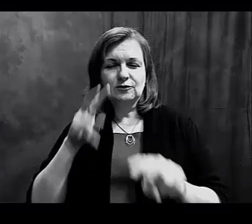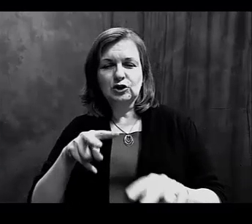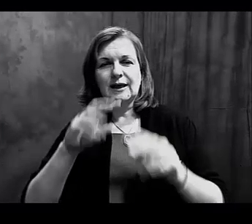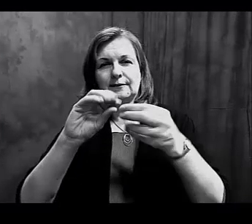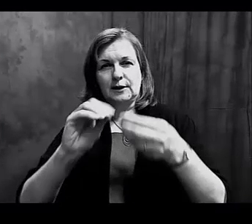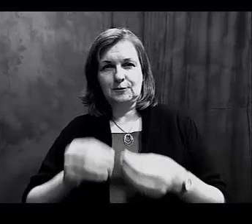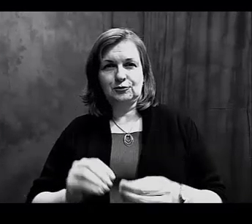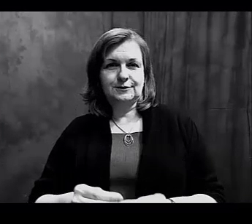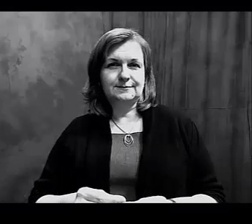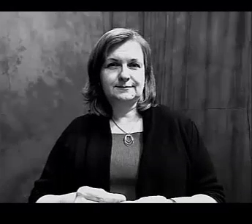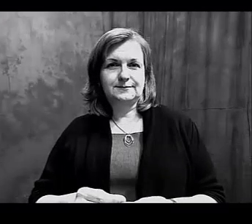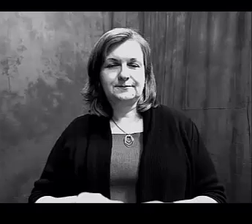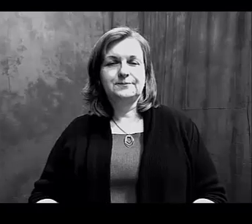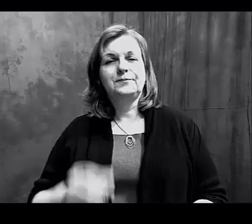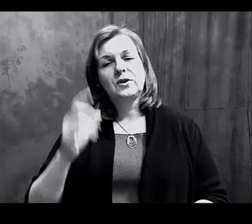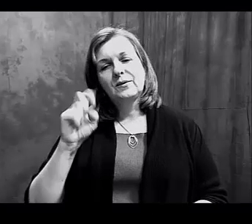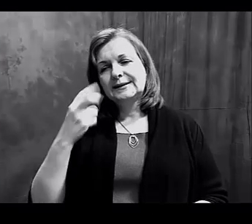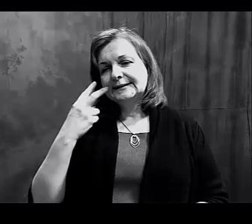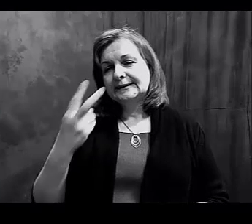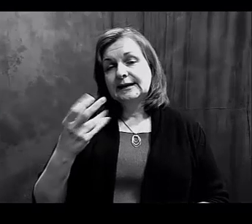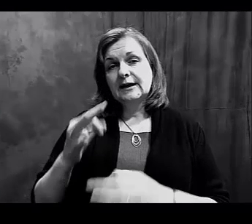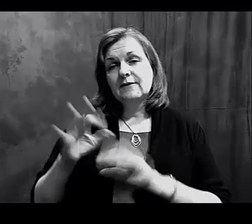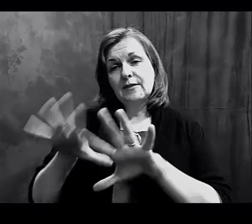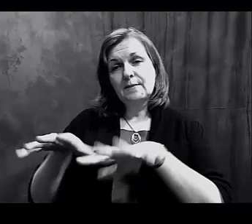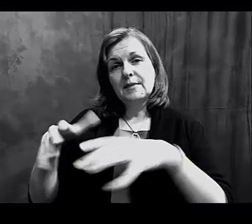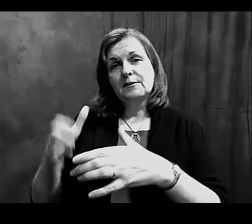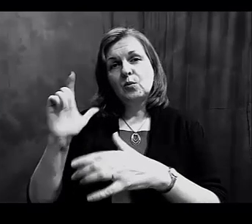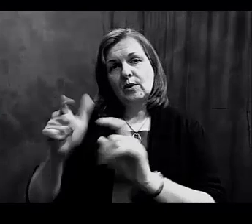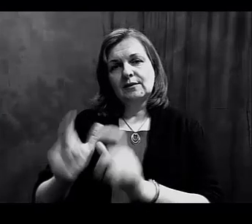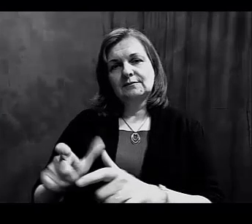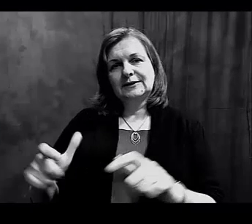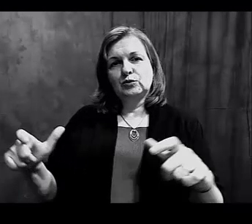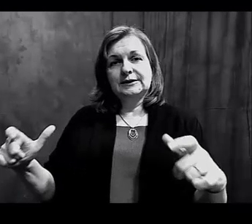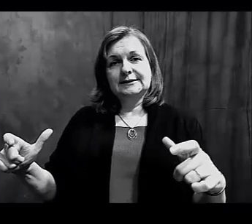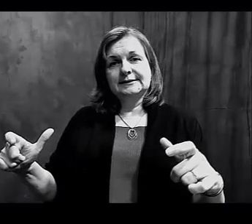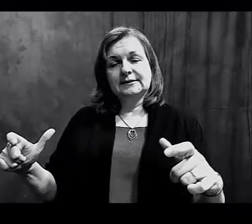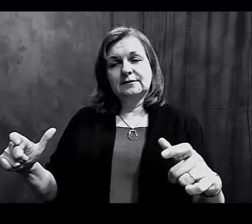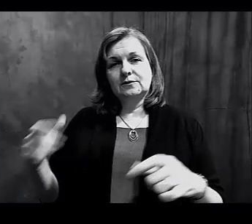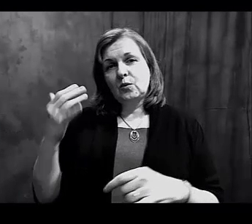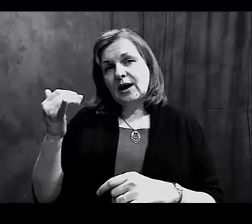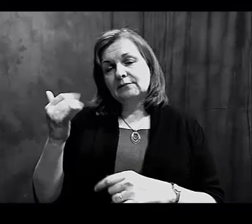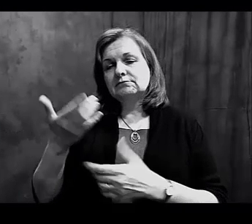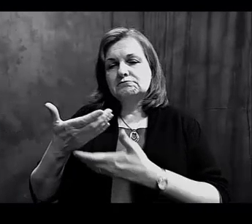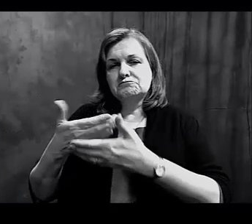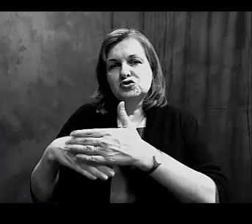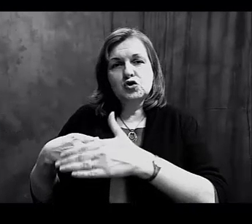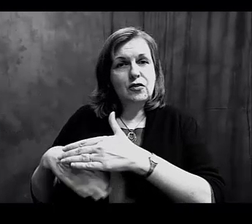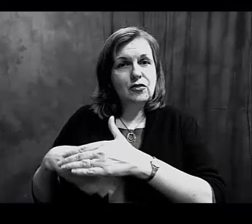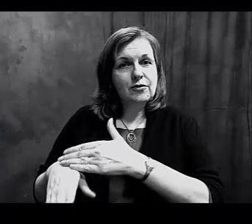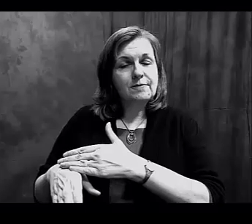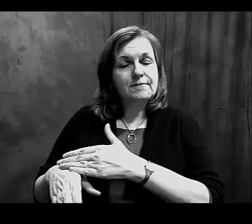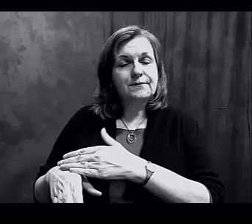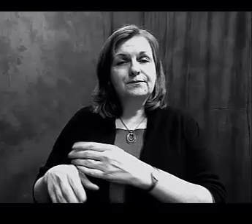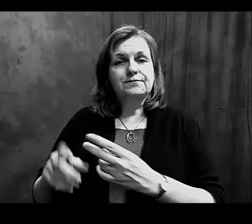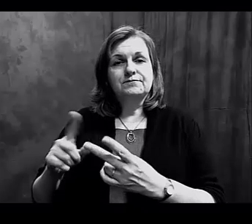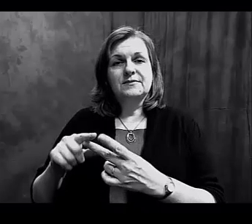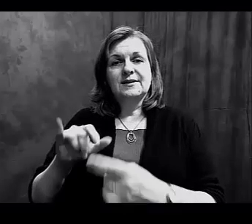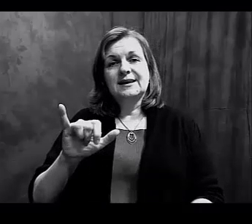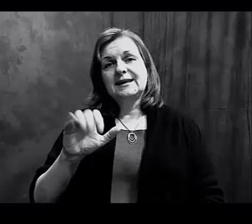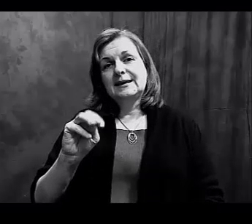really a numbers game right?? so we wanna see if populations increase through birth